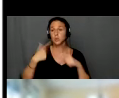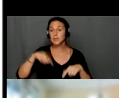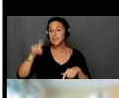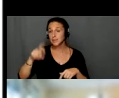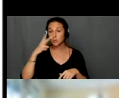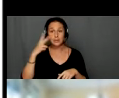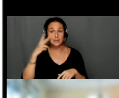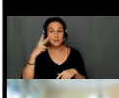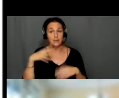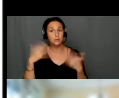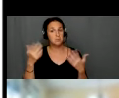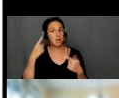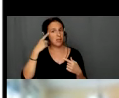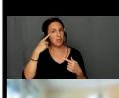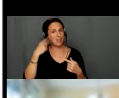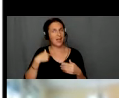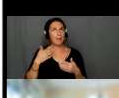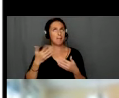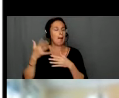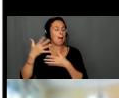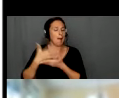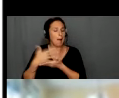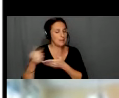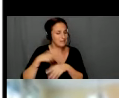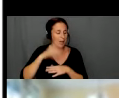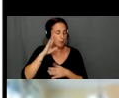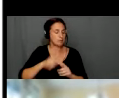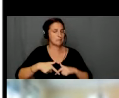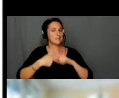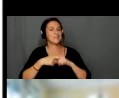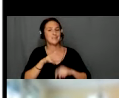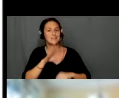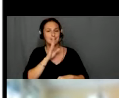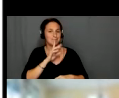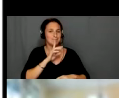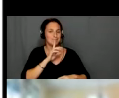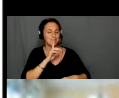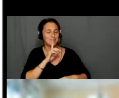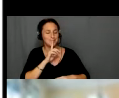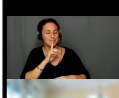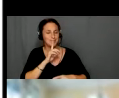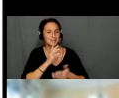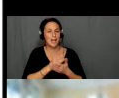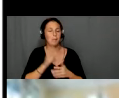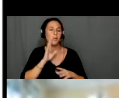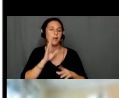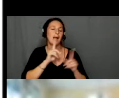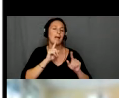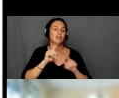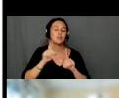so I think I'm well over time, so I will stop there and we will answer questions later at the end. Thank you again so